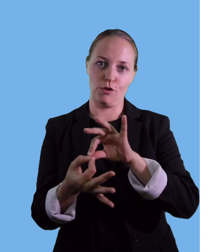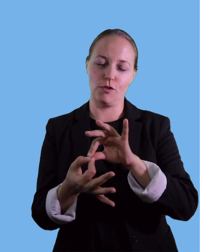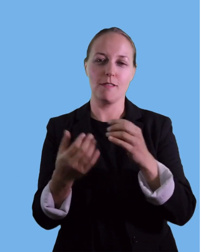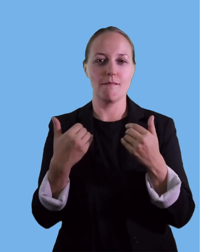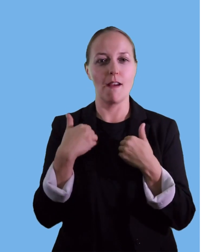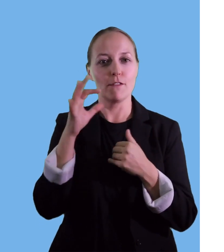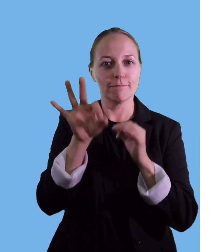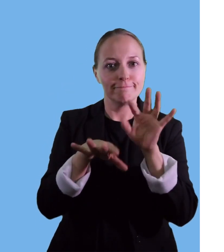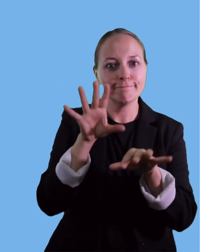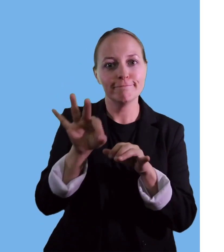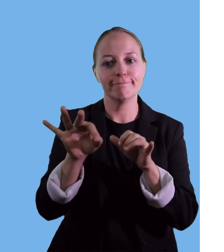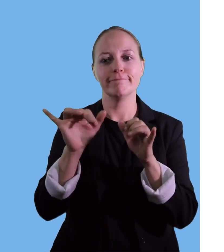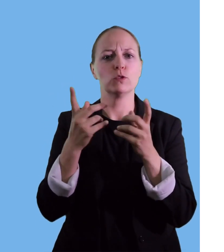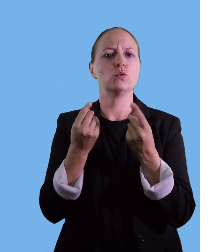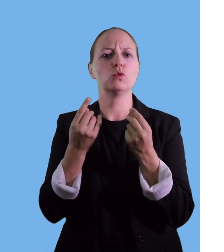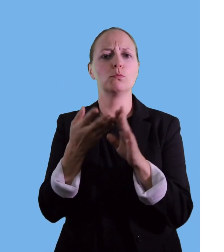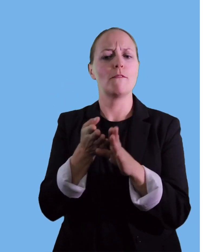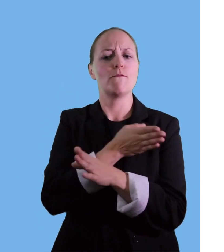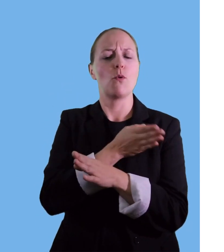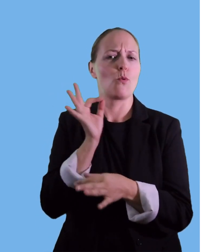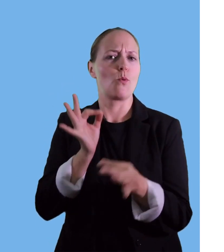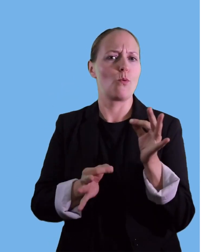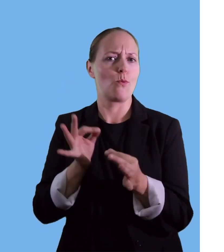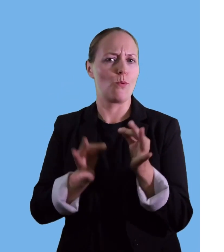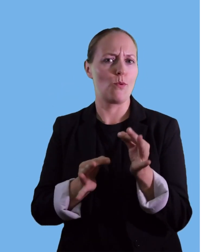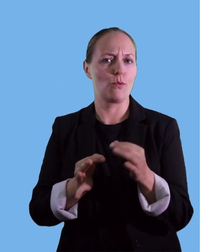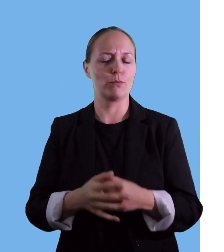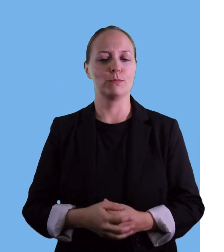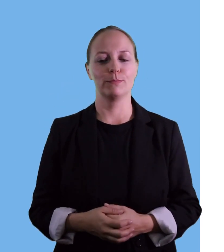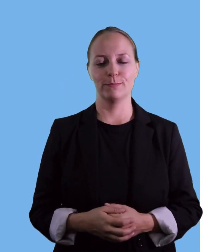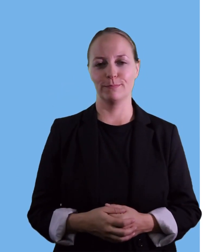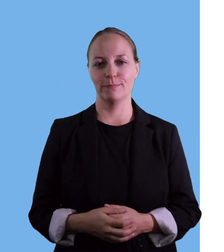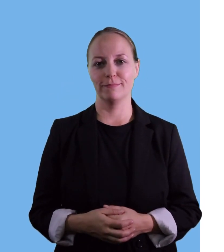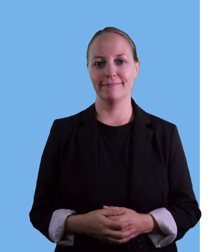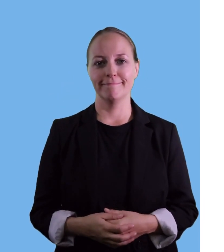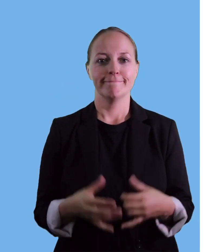Interpretation" for tips on getting ready before the hearing.